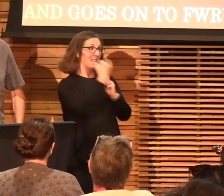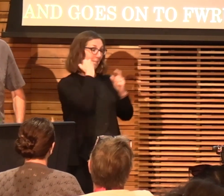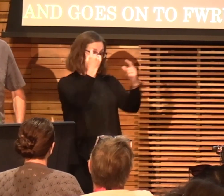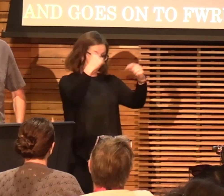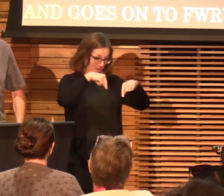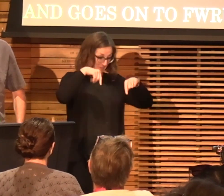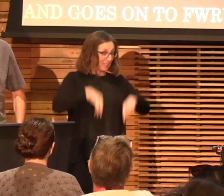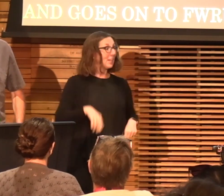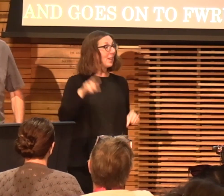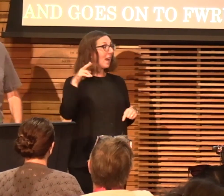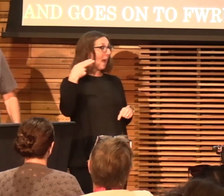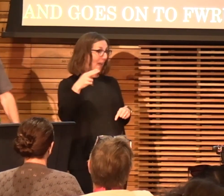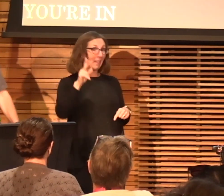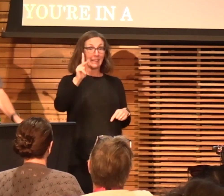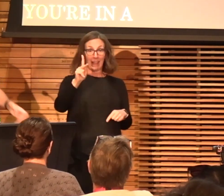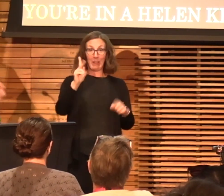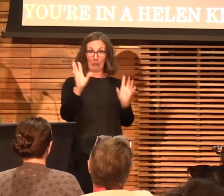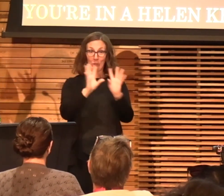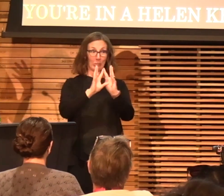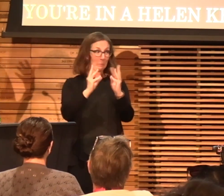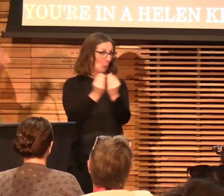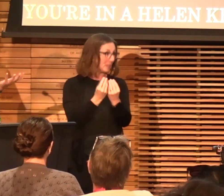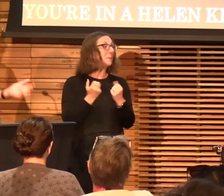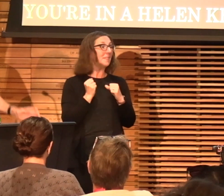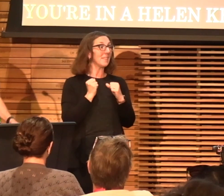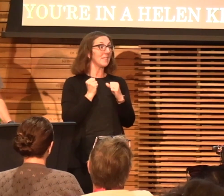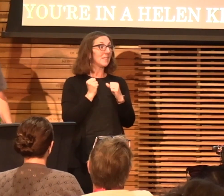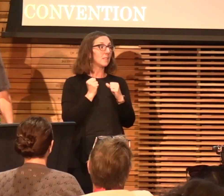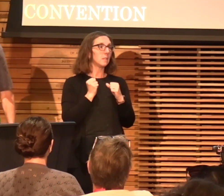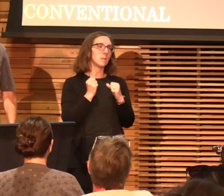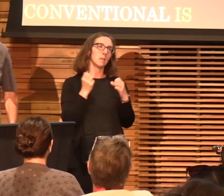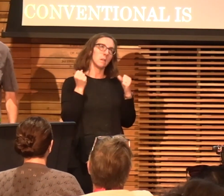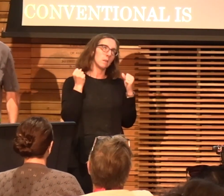the conventional narrative is, you know, there's countless biographies,